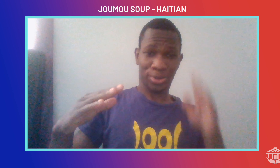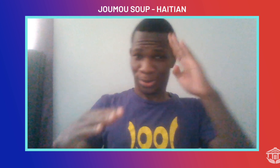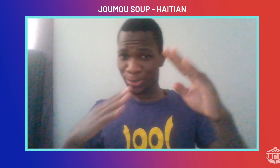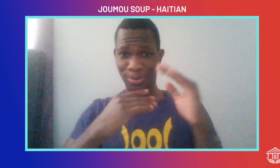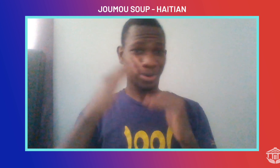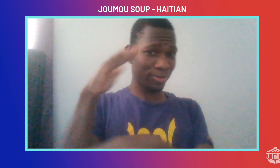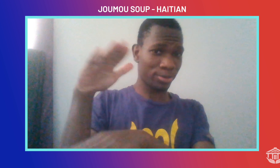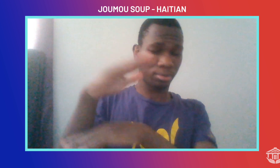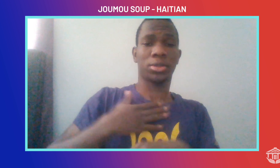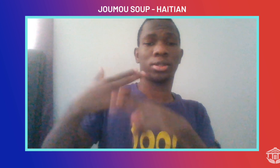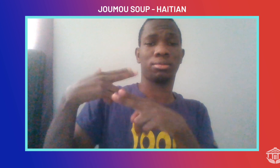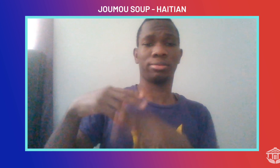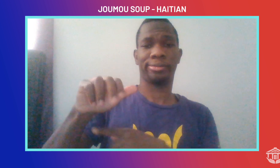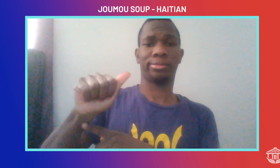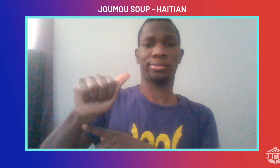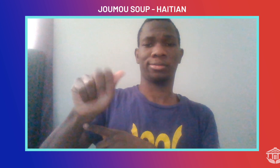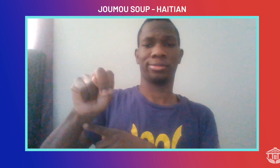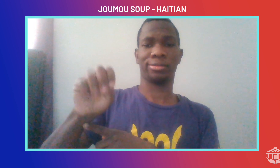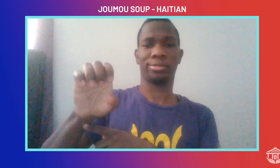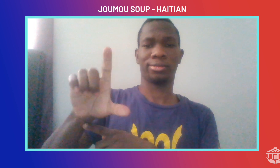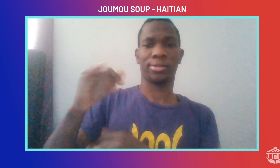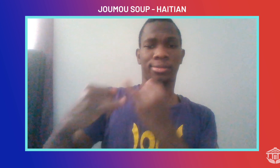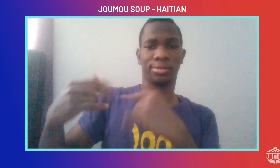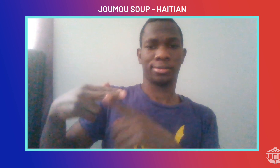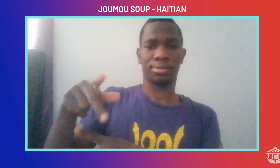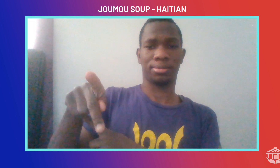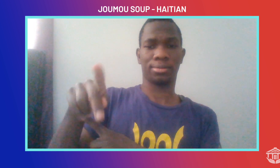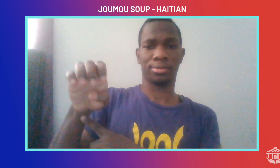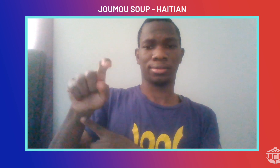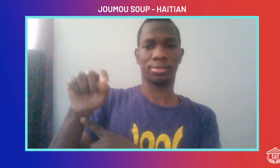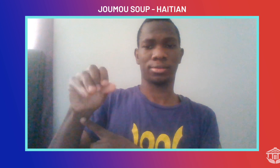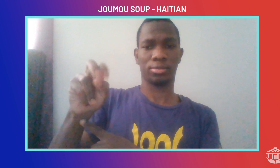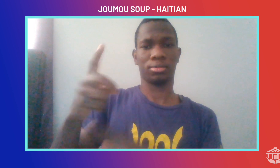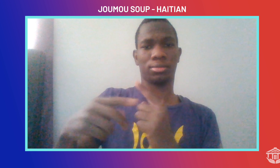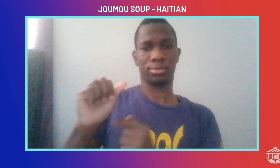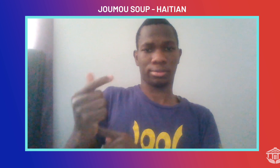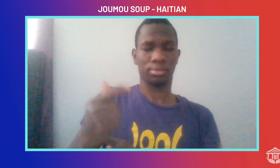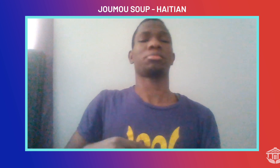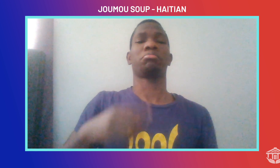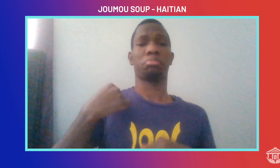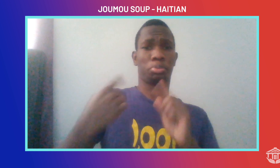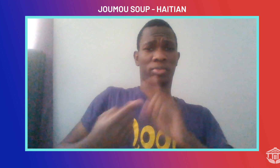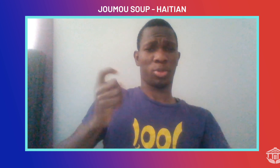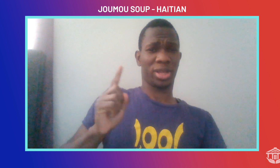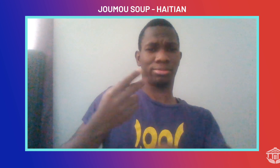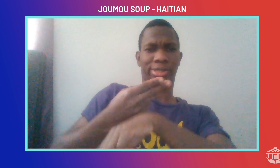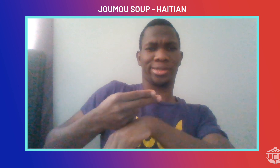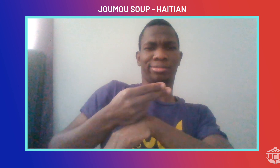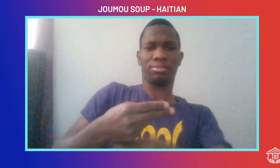“Hello everyone. My name is Anel Petion, and I’m from Haiti.